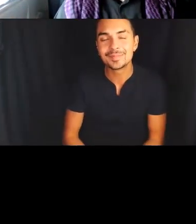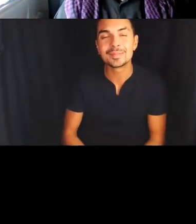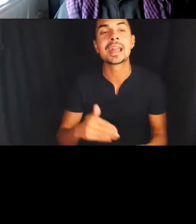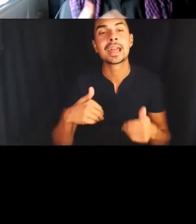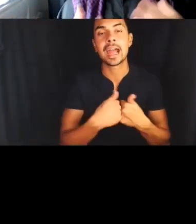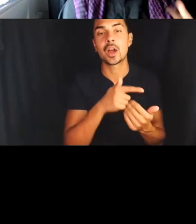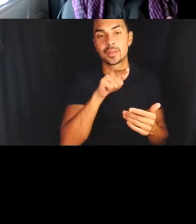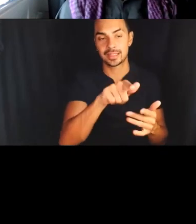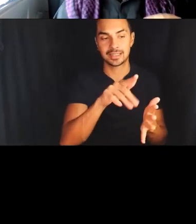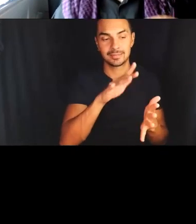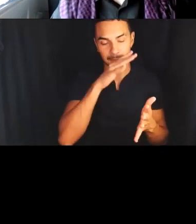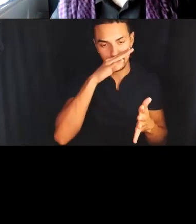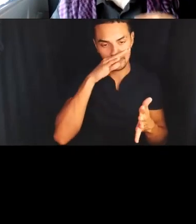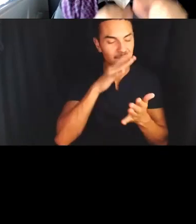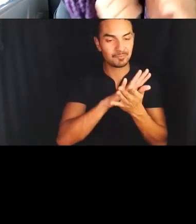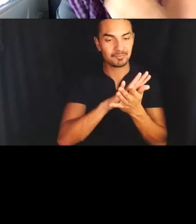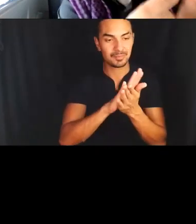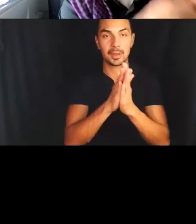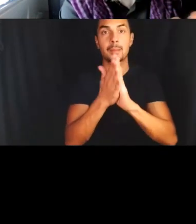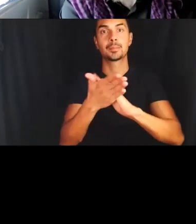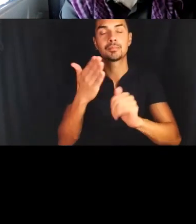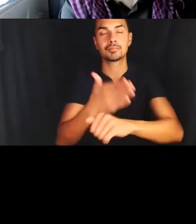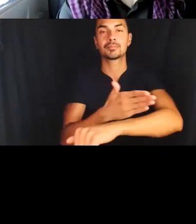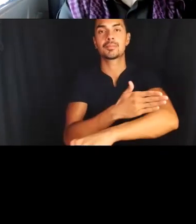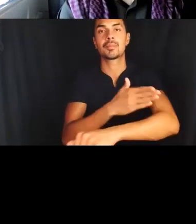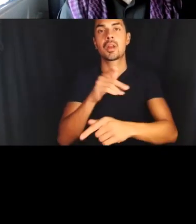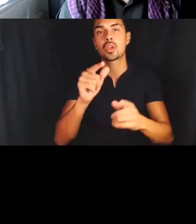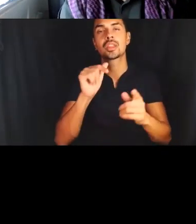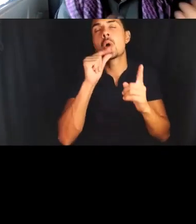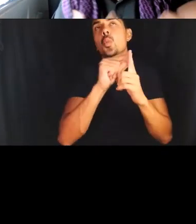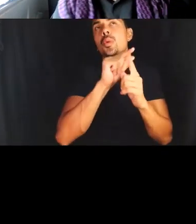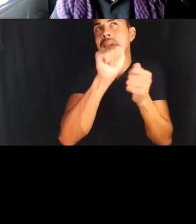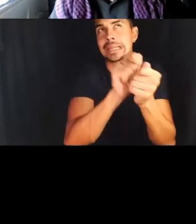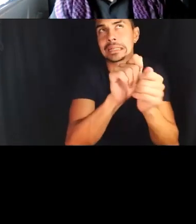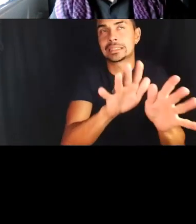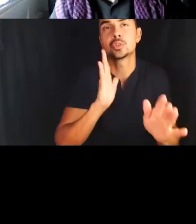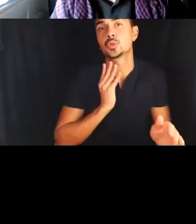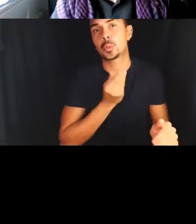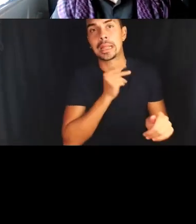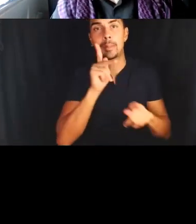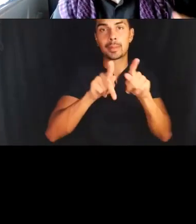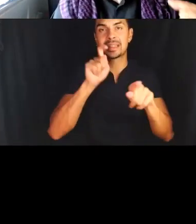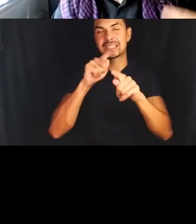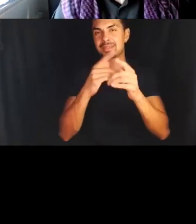like some people said, not those words exactly, of like, oh, trans people need to be an integral part,